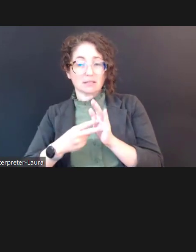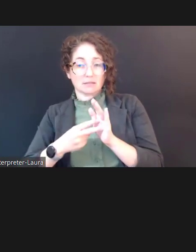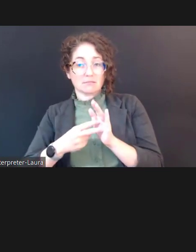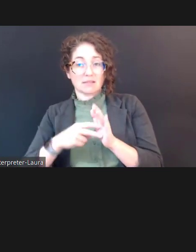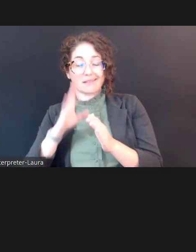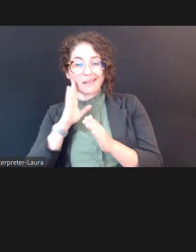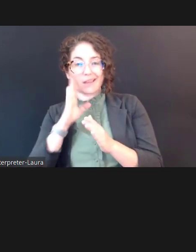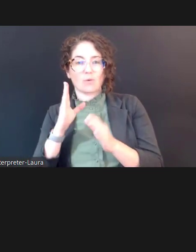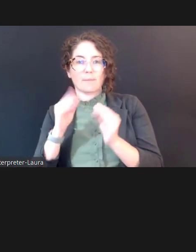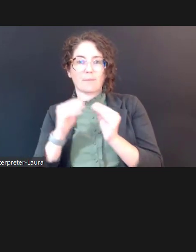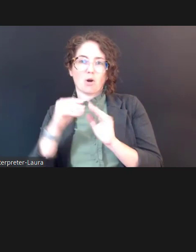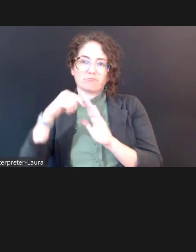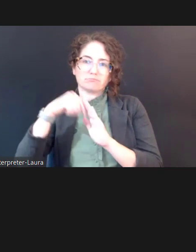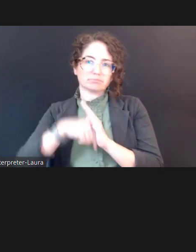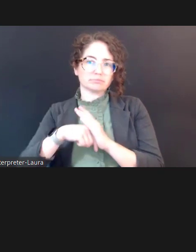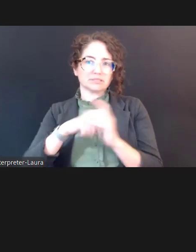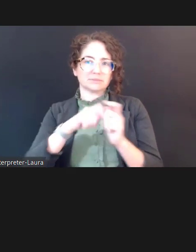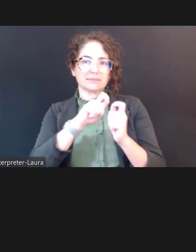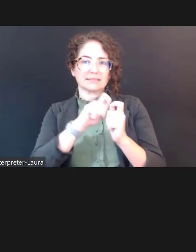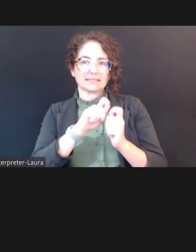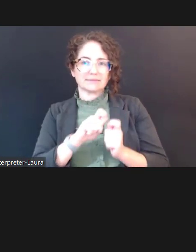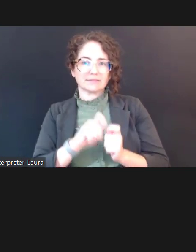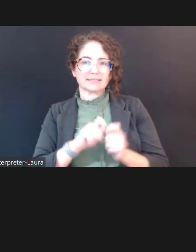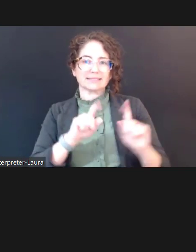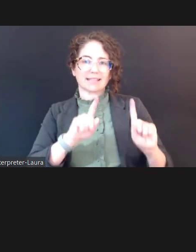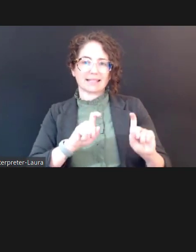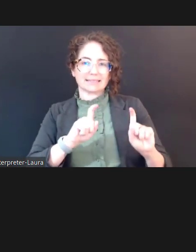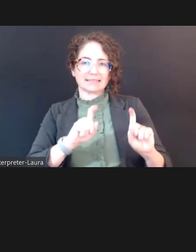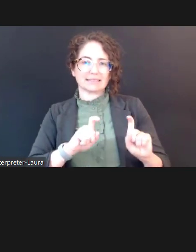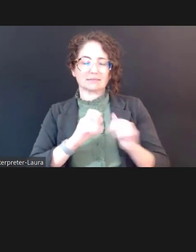more specific testing and these are more complicated and expensive.